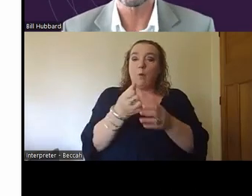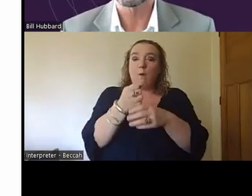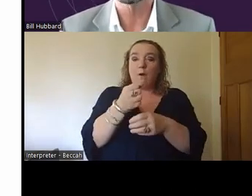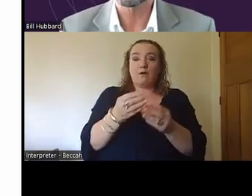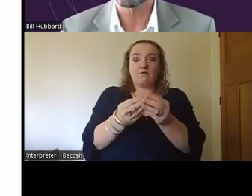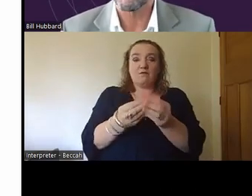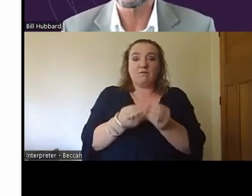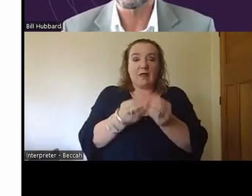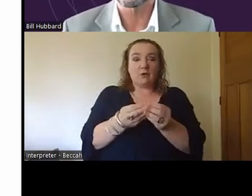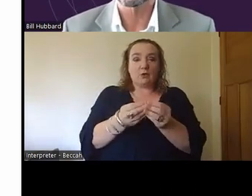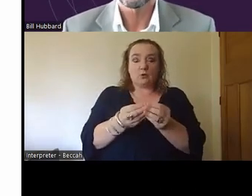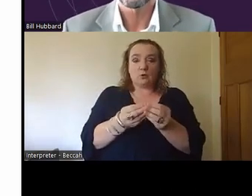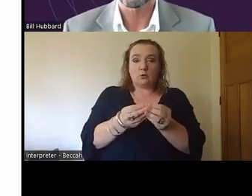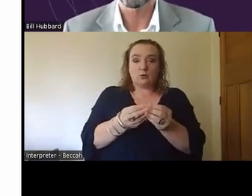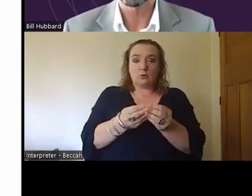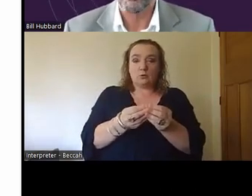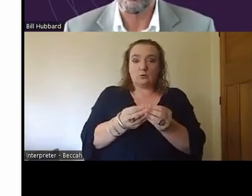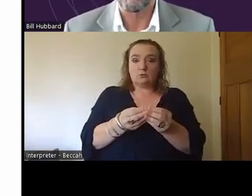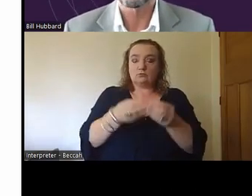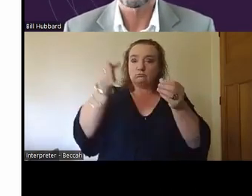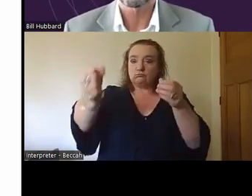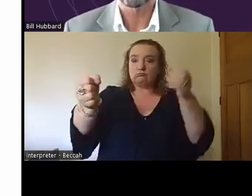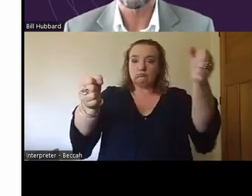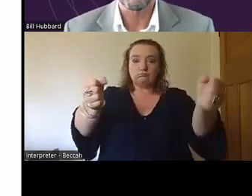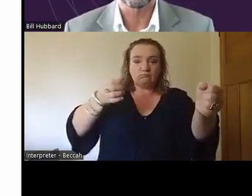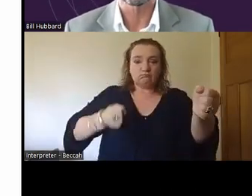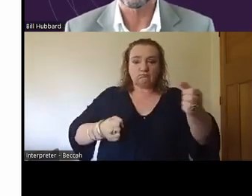and the whare represents that we all belong to the profession